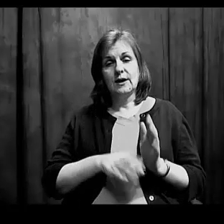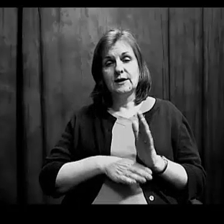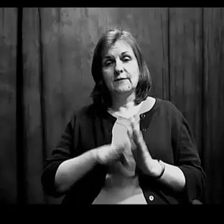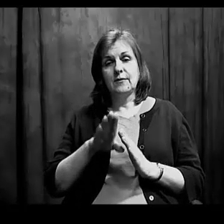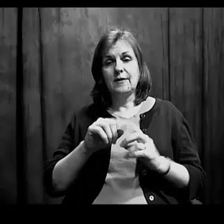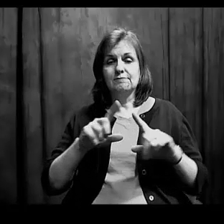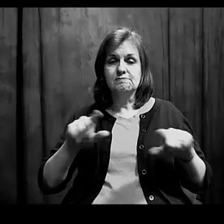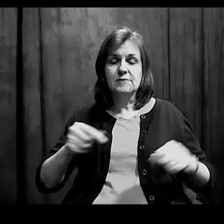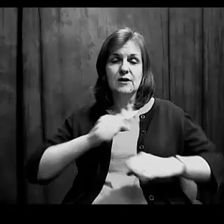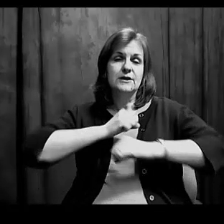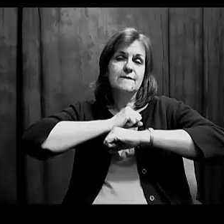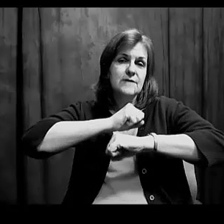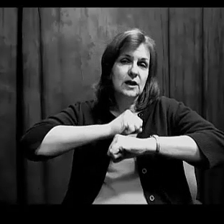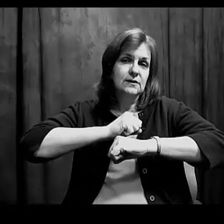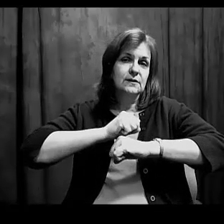of different types of defense mechanisms